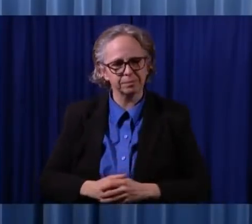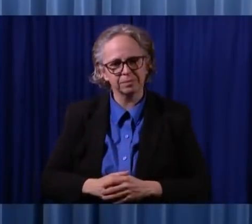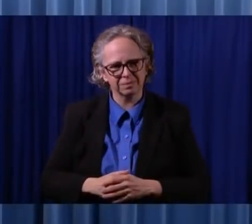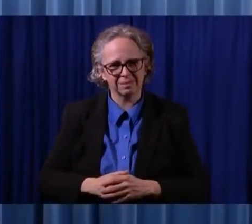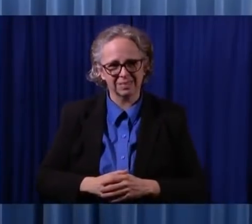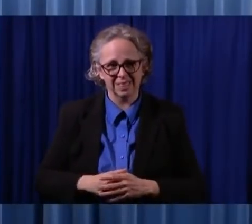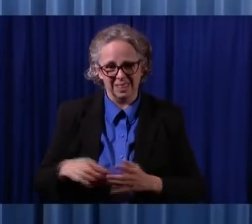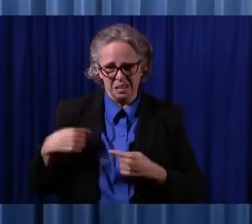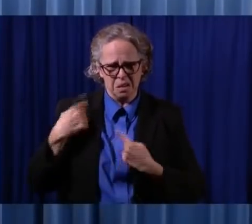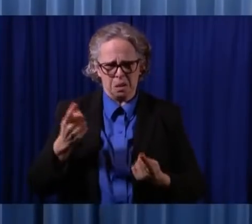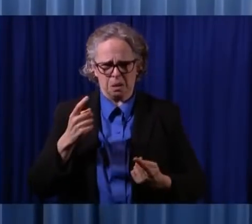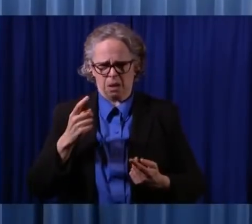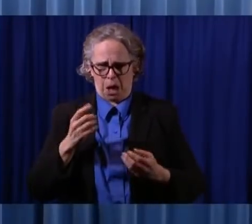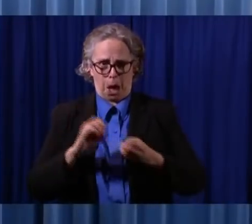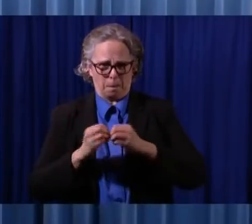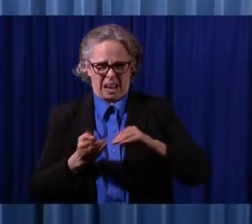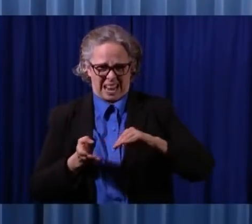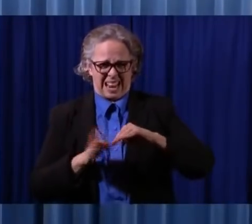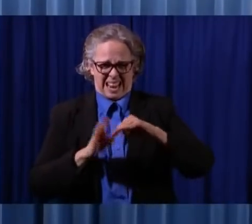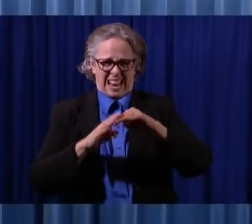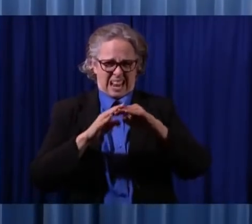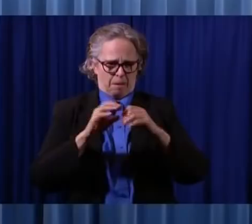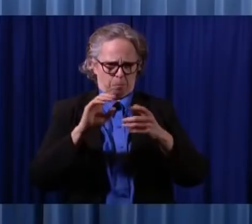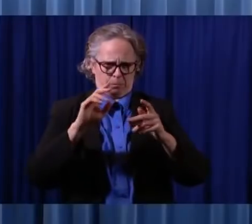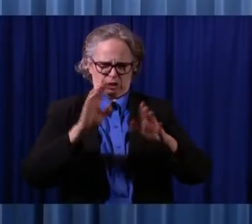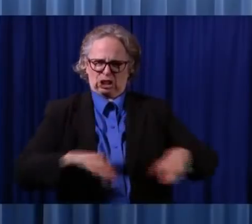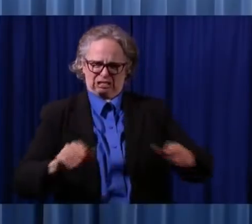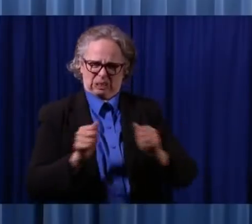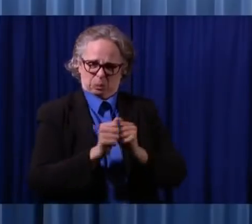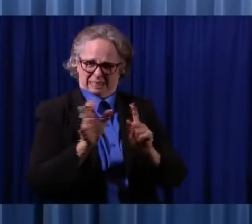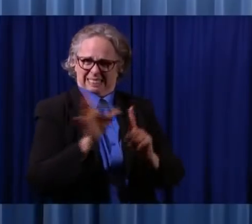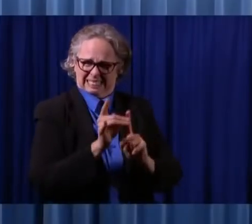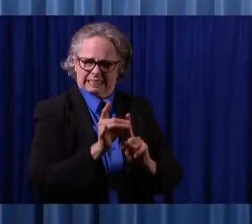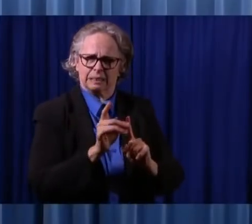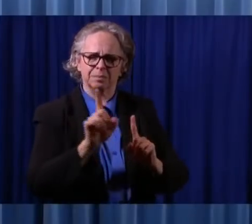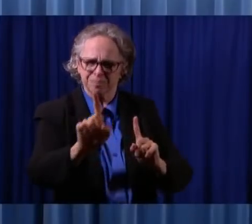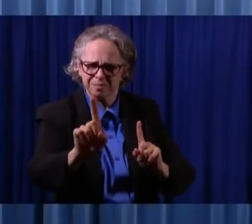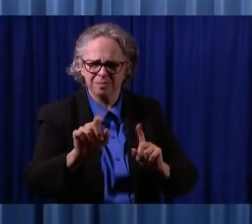OUT THERE AND LISTENERS? THE ONLY OTHER THING I WOULD